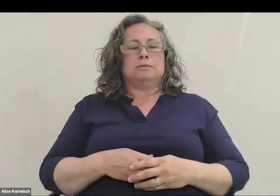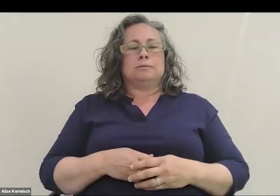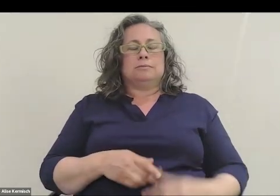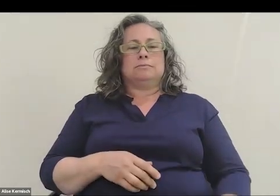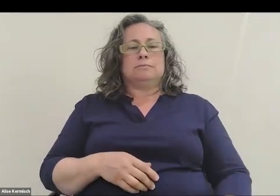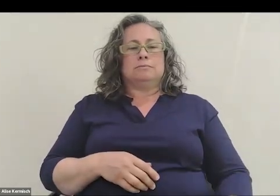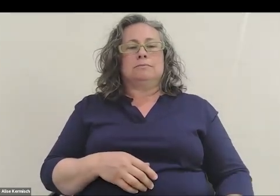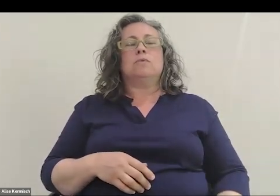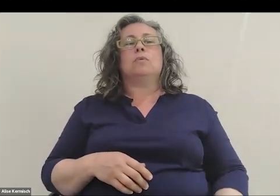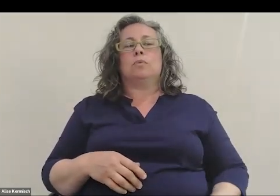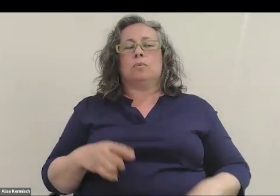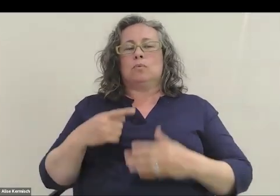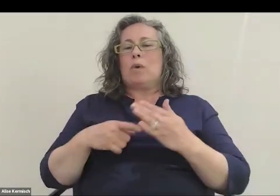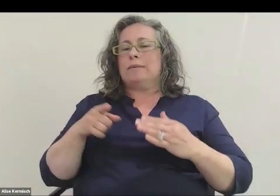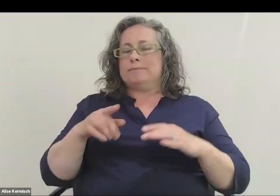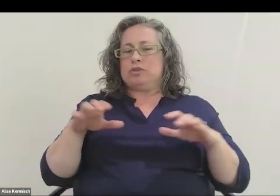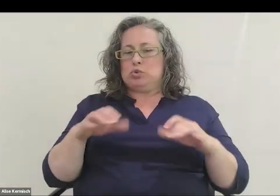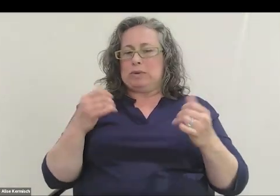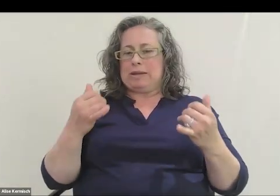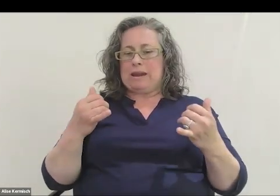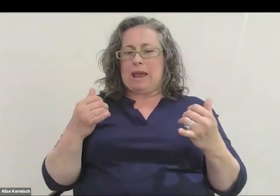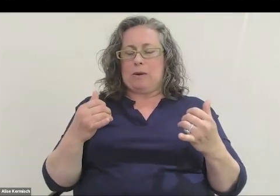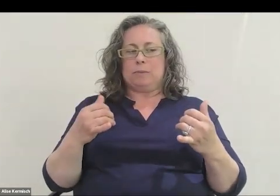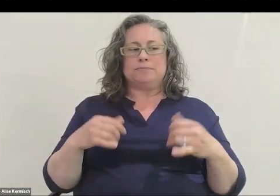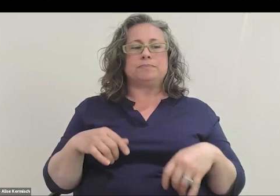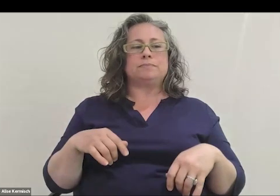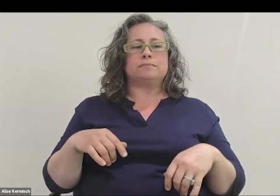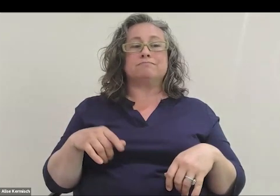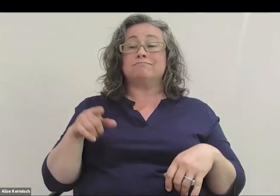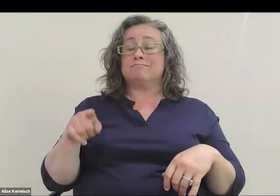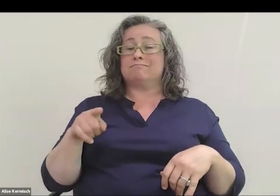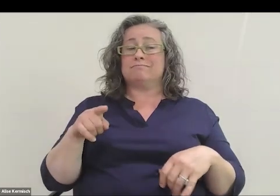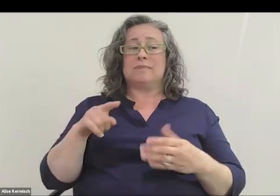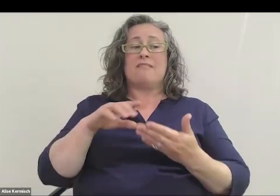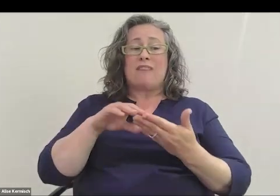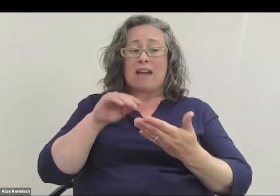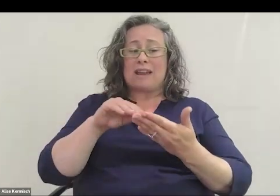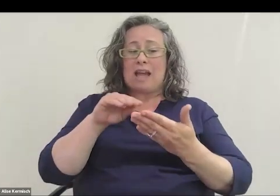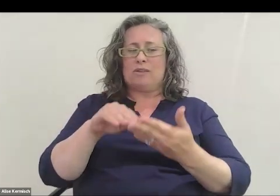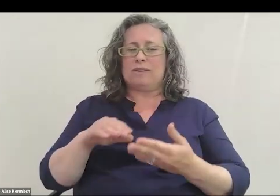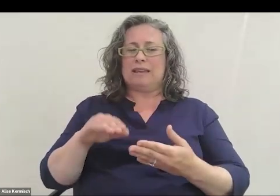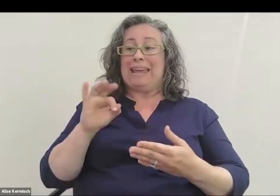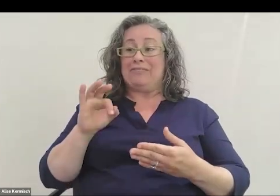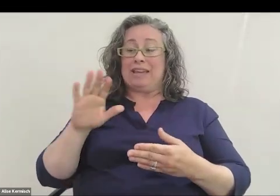What they're doing right now is they are finding out if his prosthesis is going to emit gas